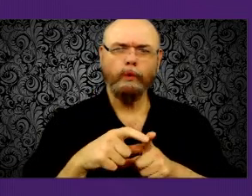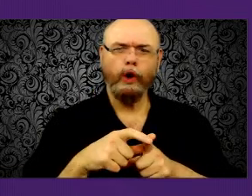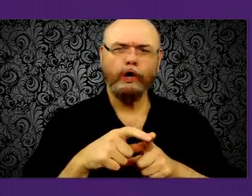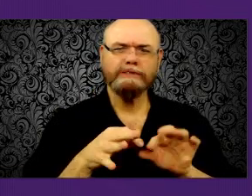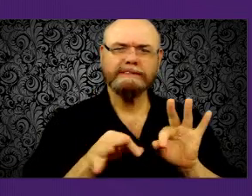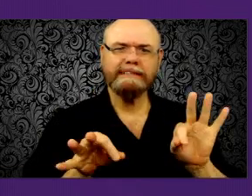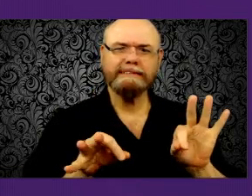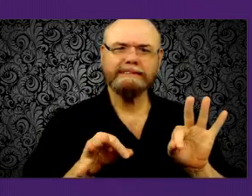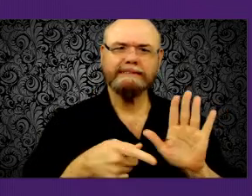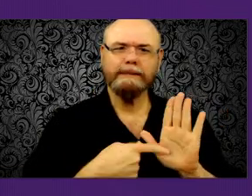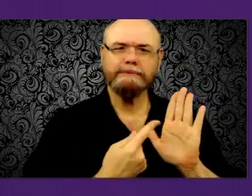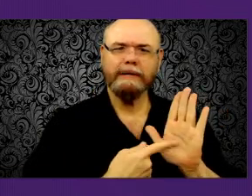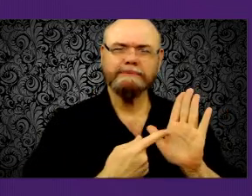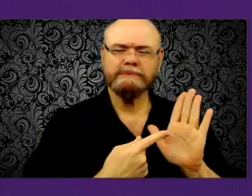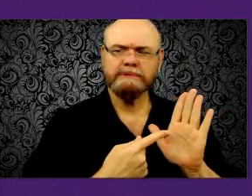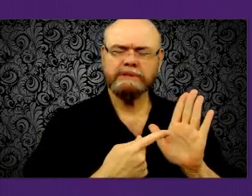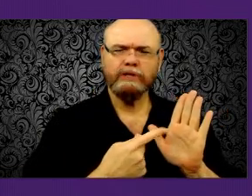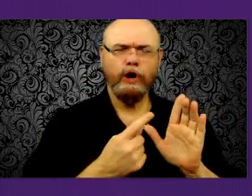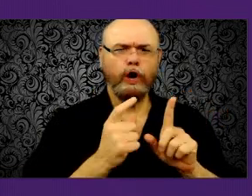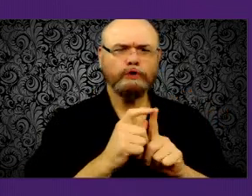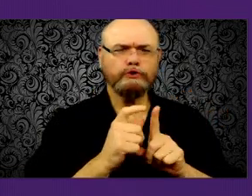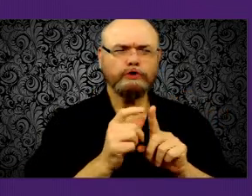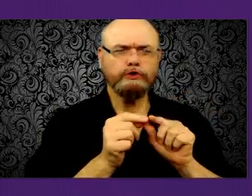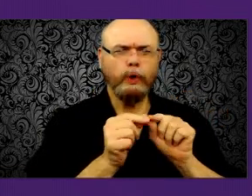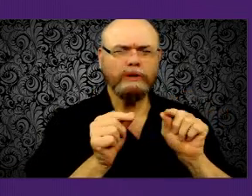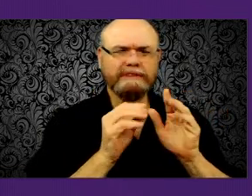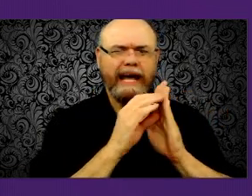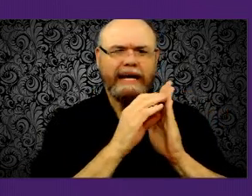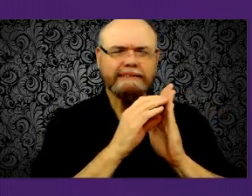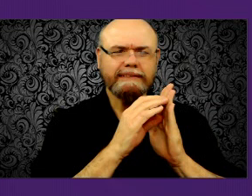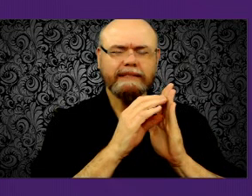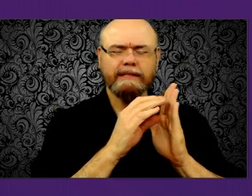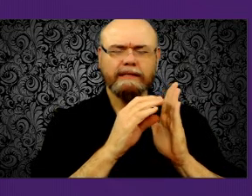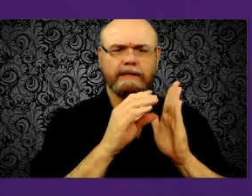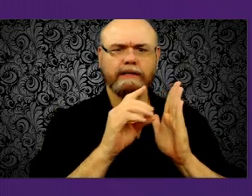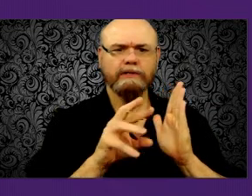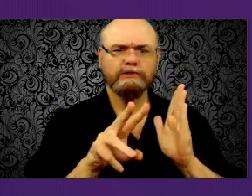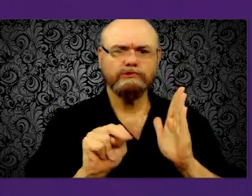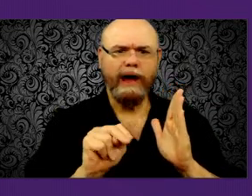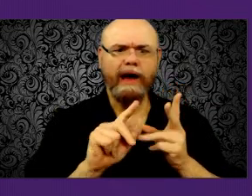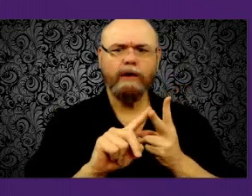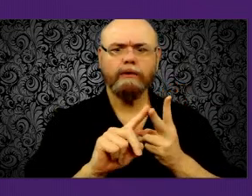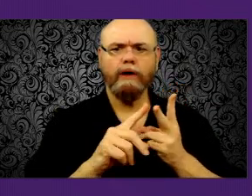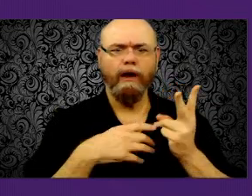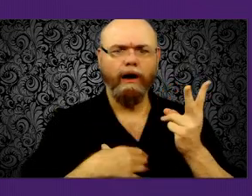short stanza length. Drown, save, be hunger, beg, forget.